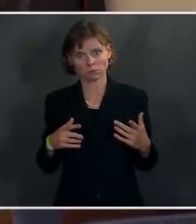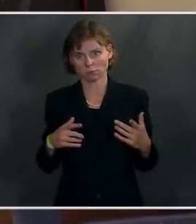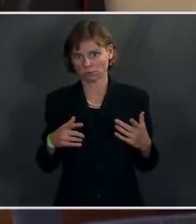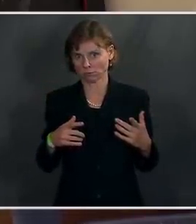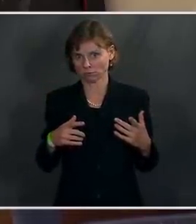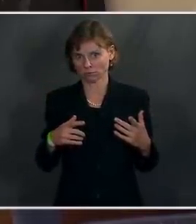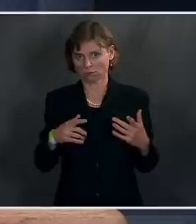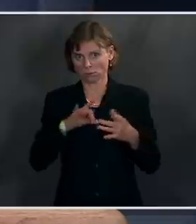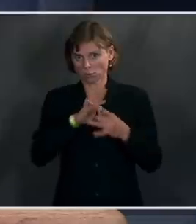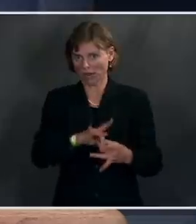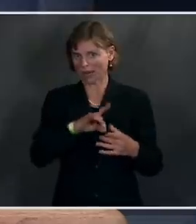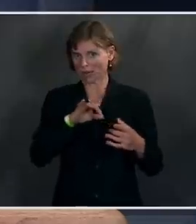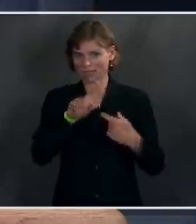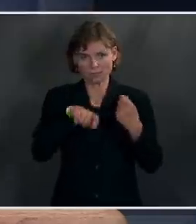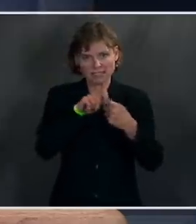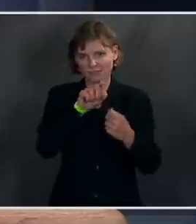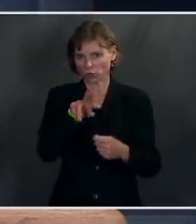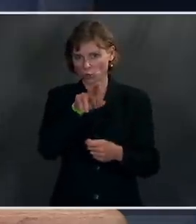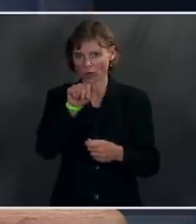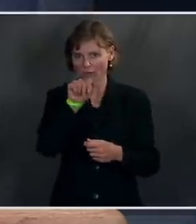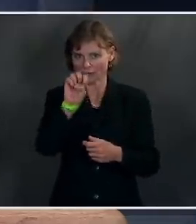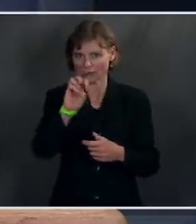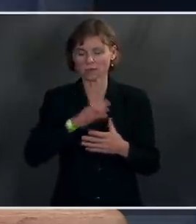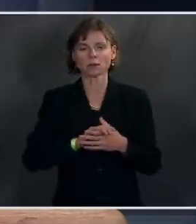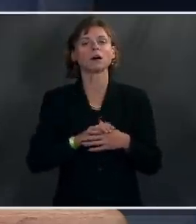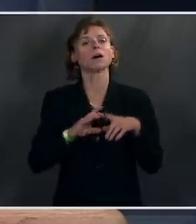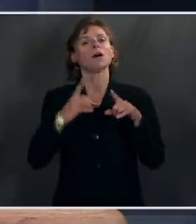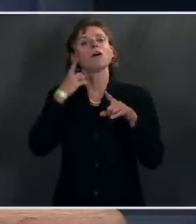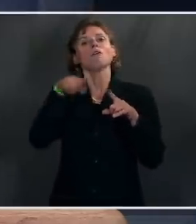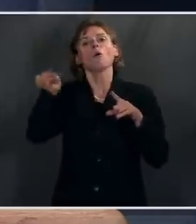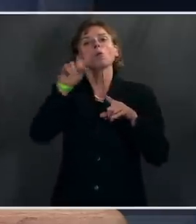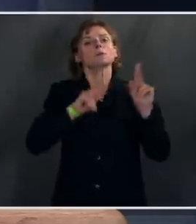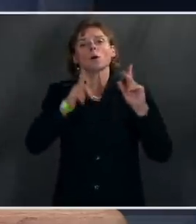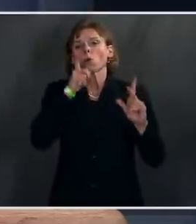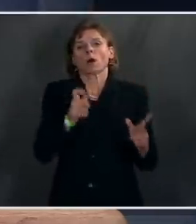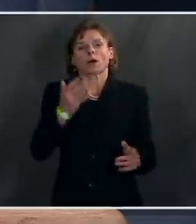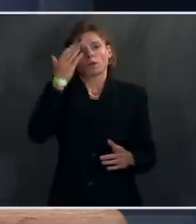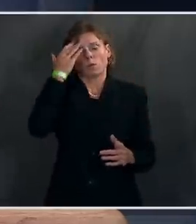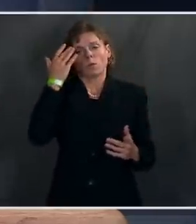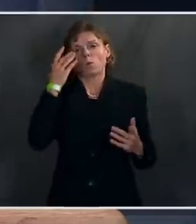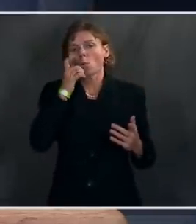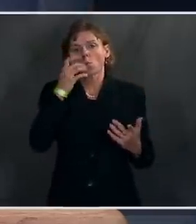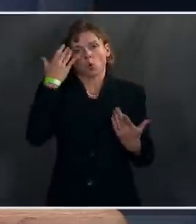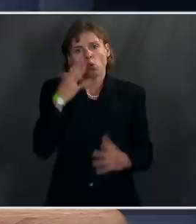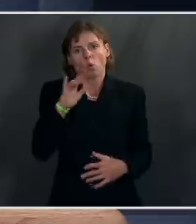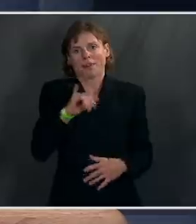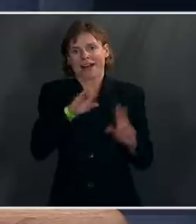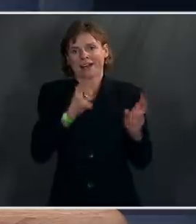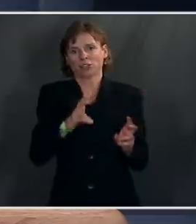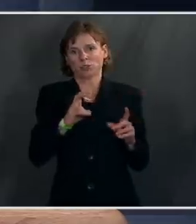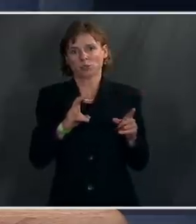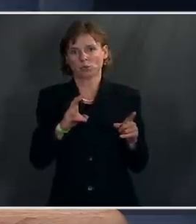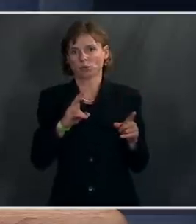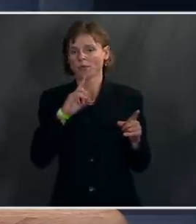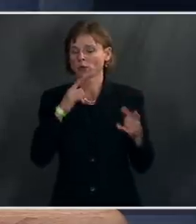Ms. Psaki: So, as you said, and for people who are not totally as familiar with this issue as you are, there's a lot going on in the news.